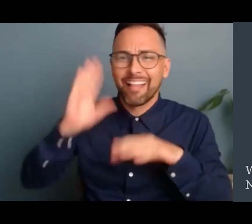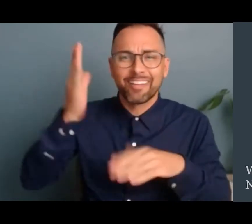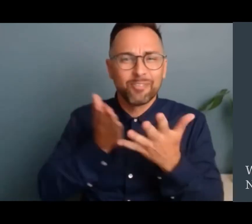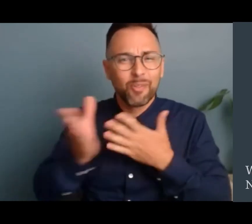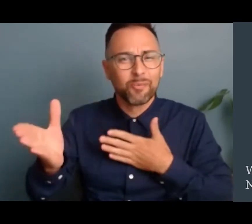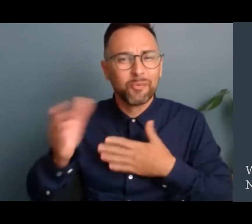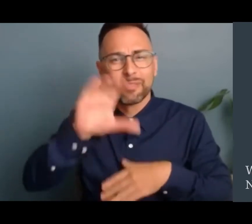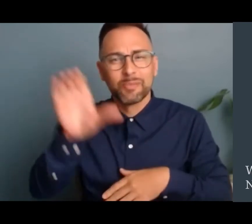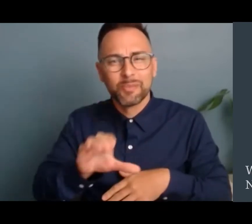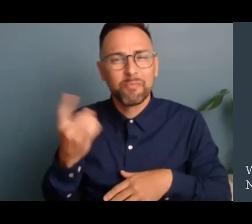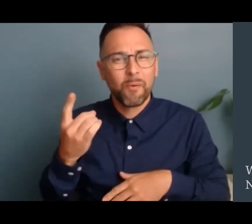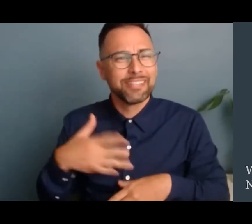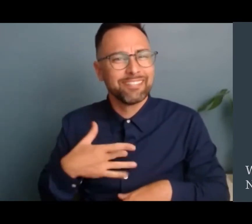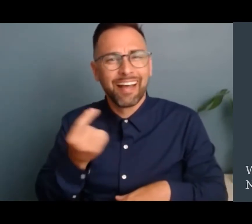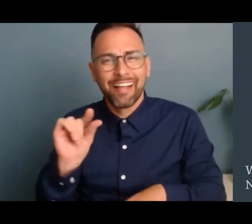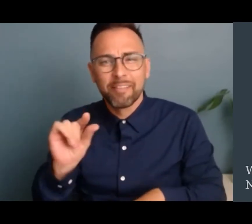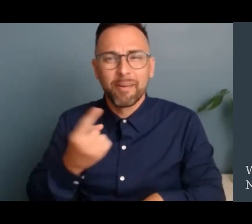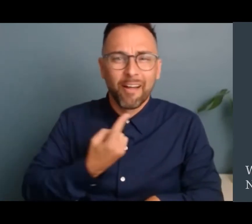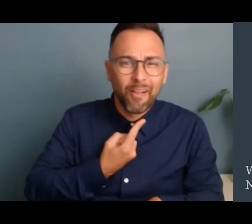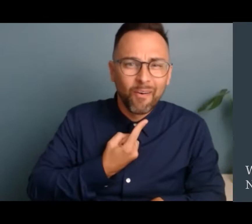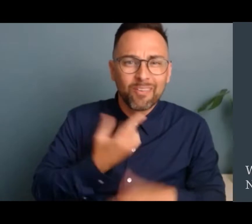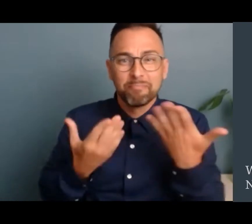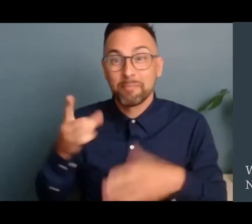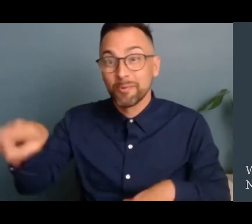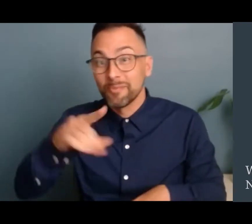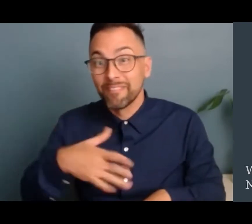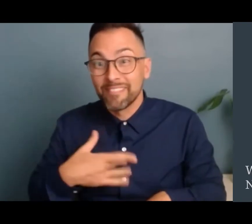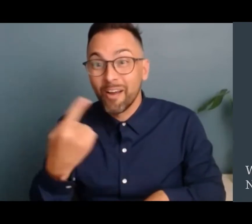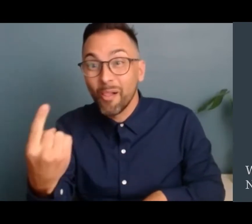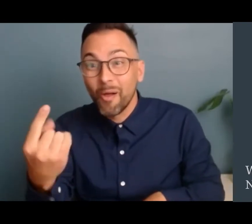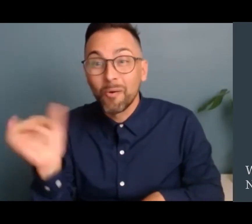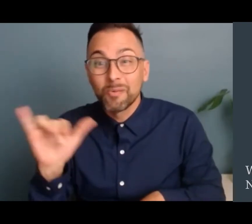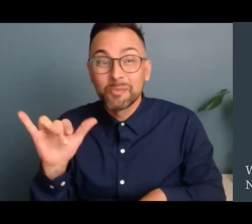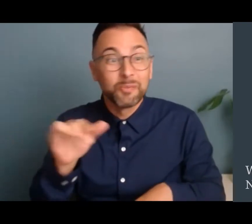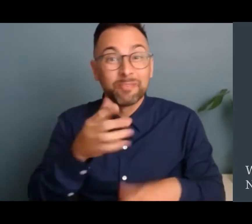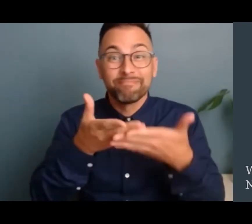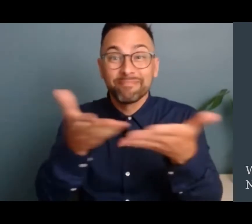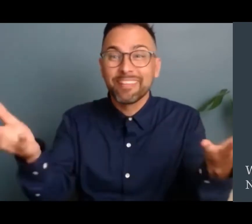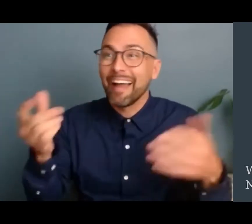I know that online presentations in webinar always feel a little odd because I feel like I'm on my own